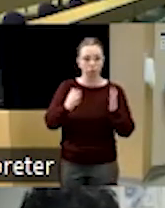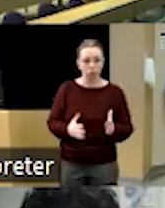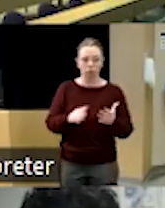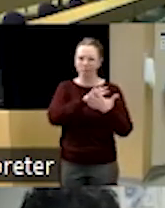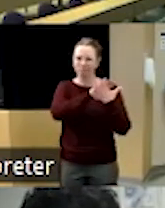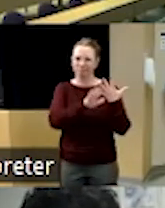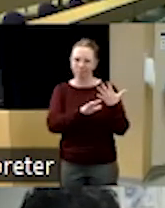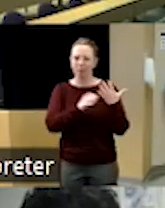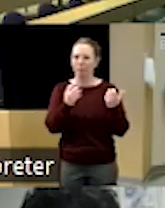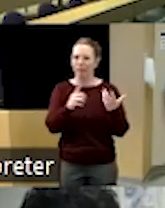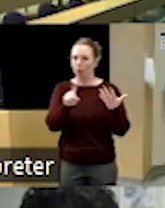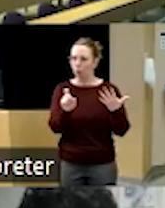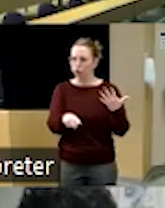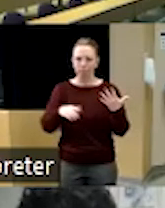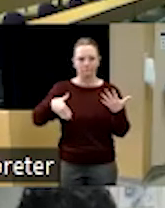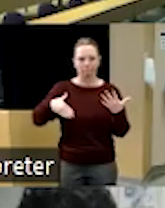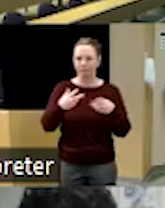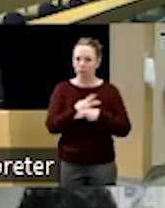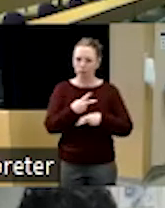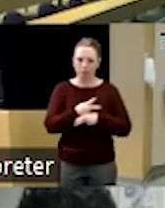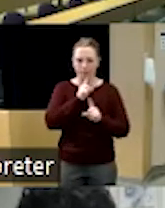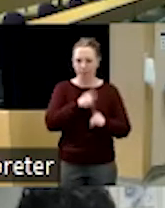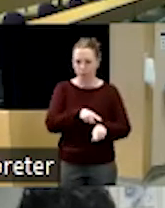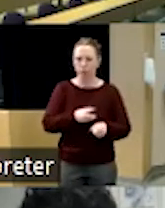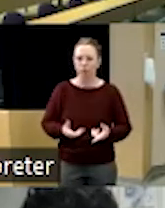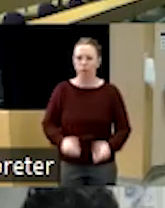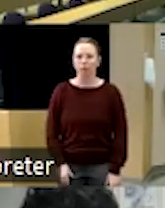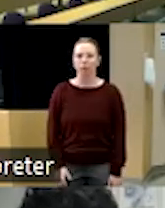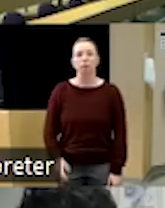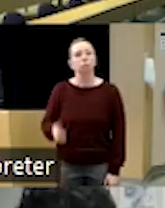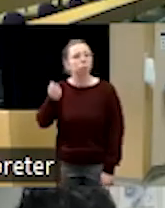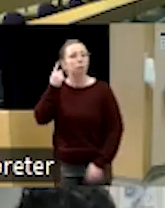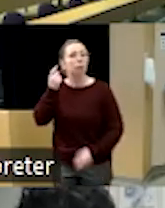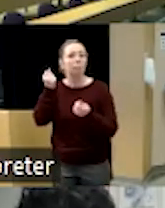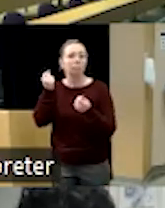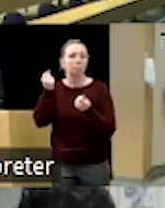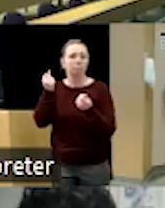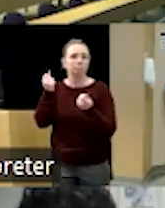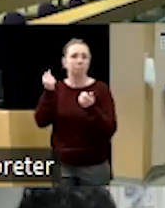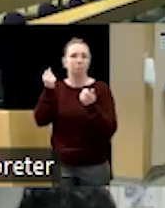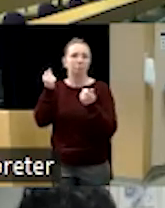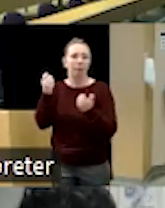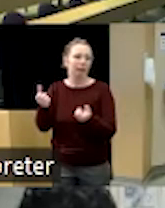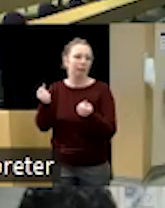the moment what have we not solved although there are hundreds of new um Publications and we know